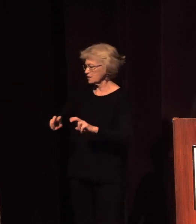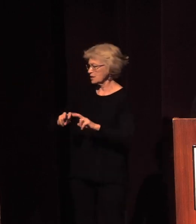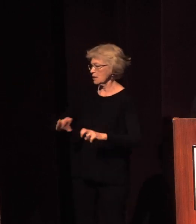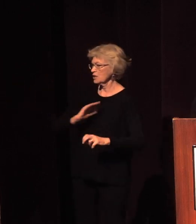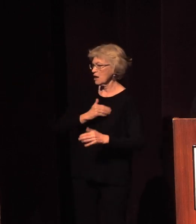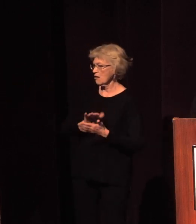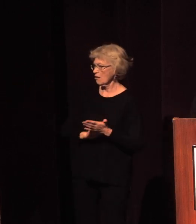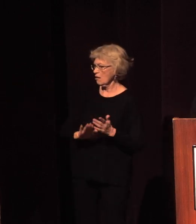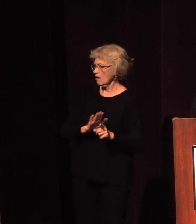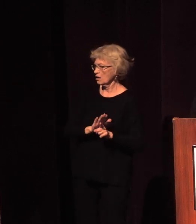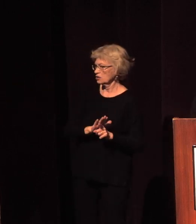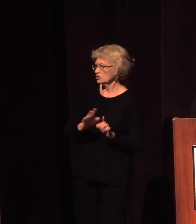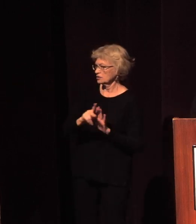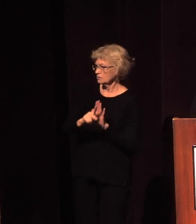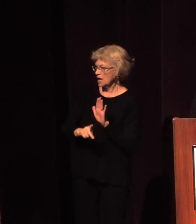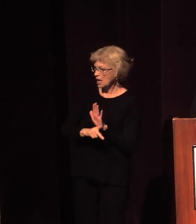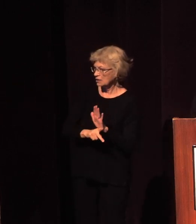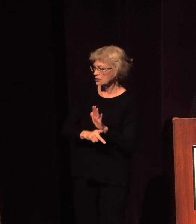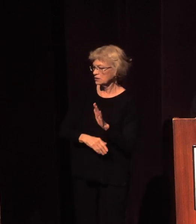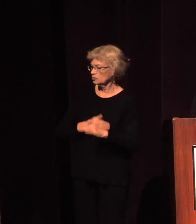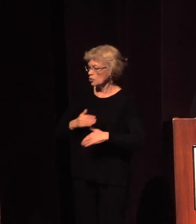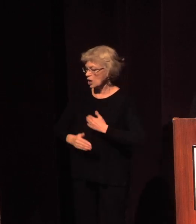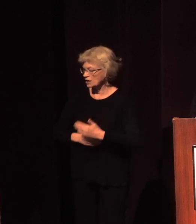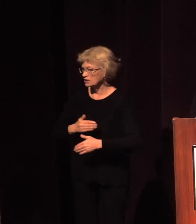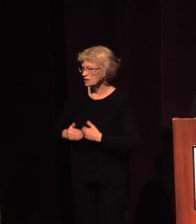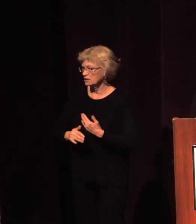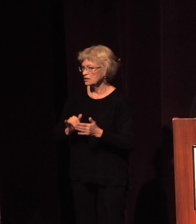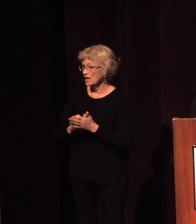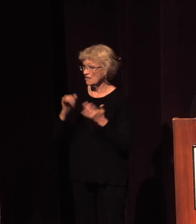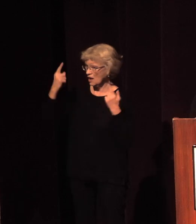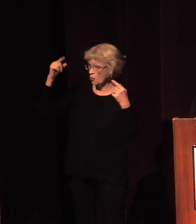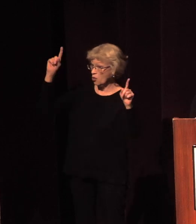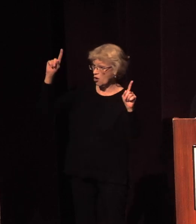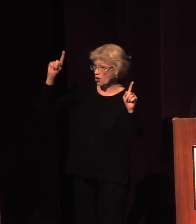committees, working with people from our other groups have re-examined college policies and processes and procedures